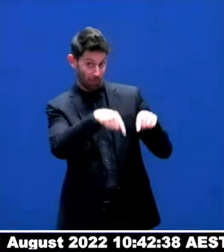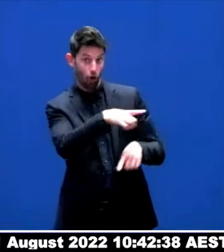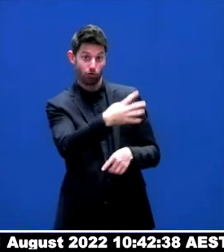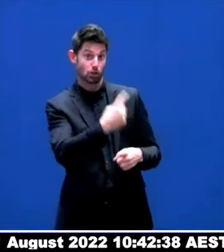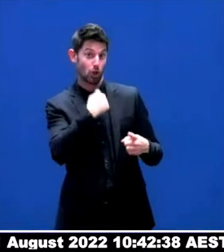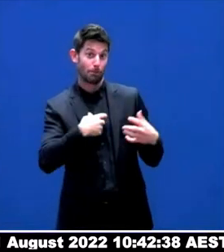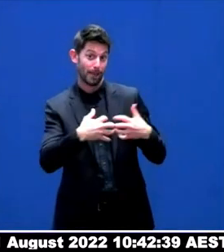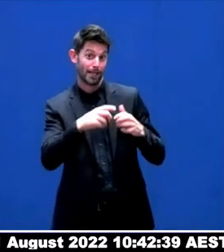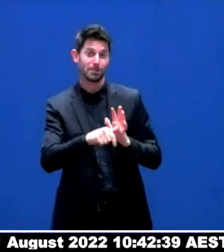I promise not to say it again.